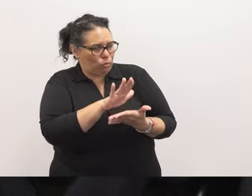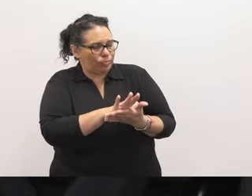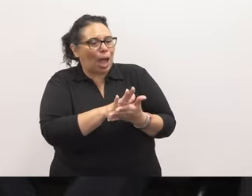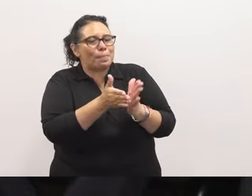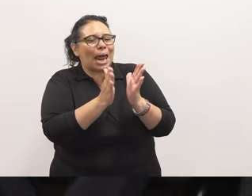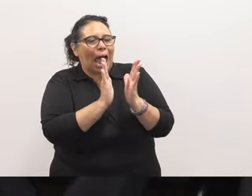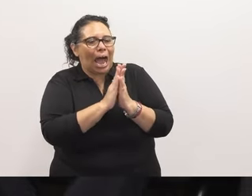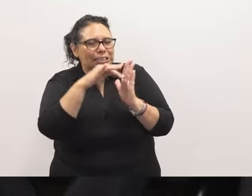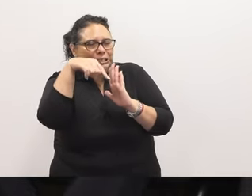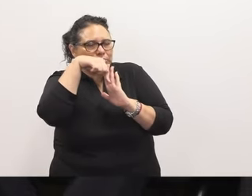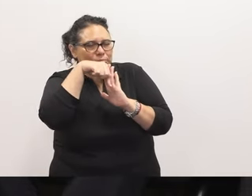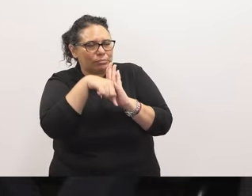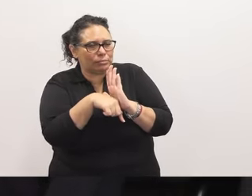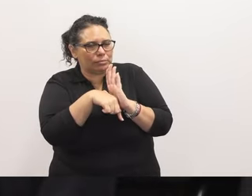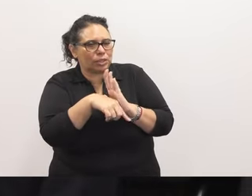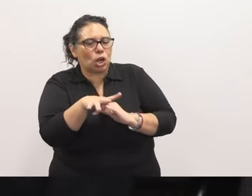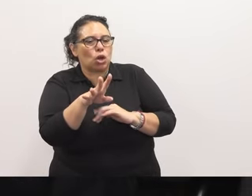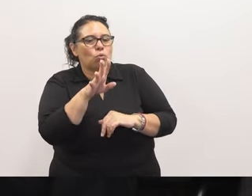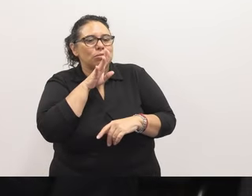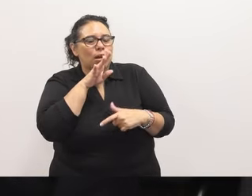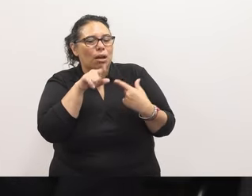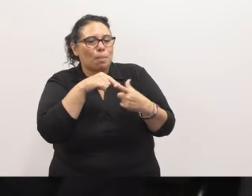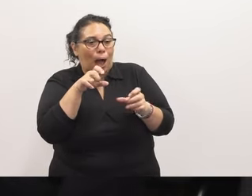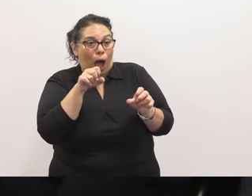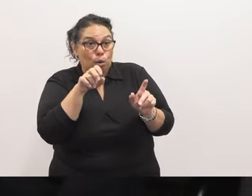So we talk about all of these opportunities to be successful, right.